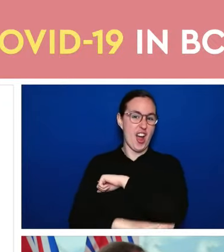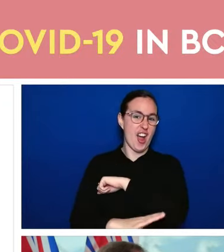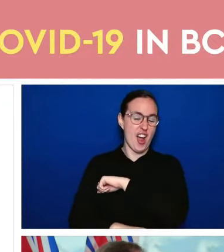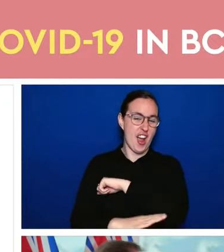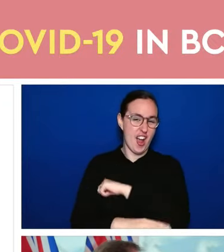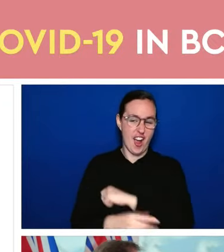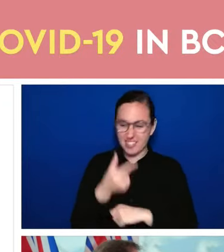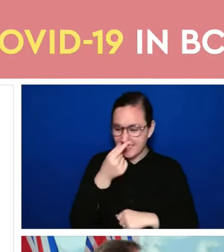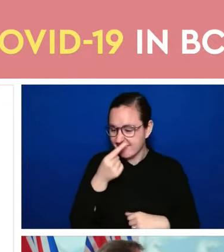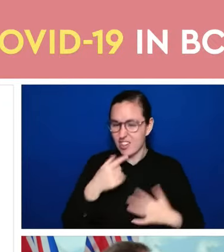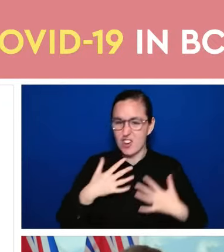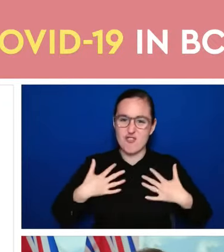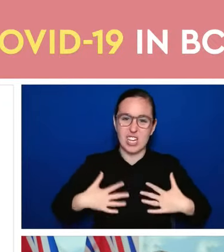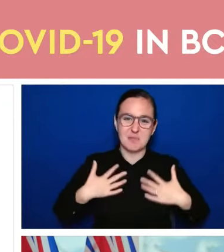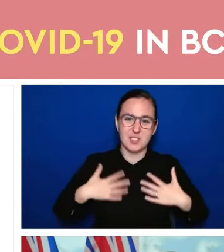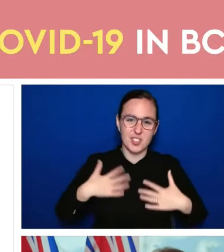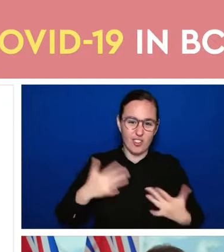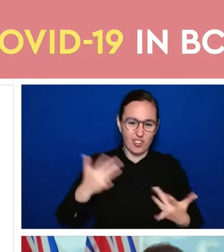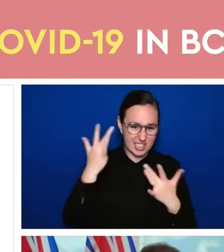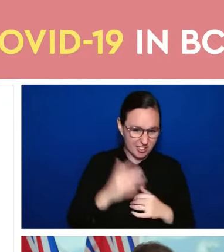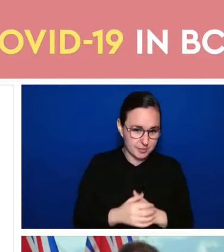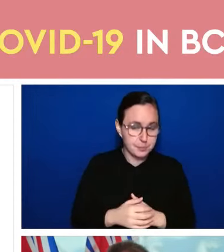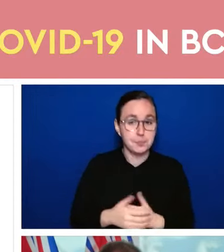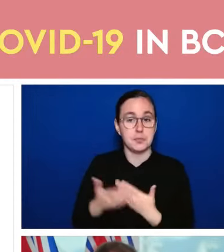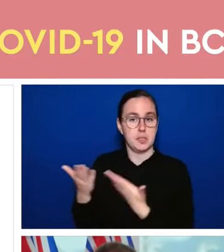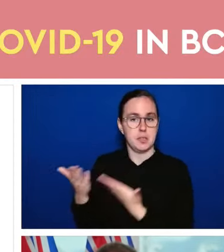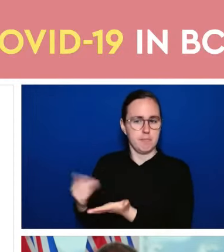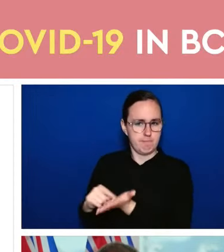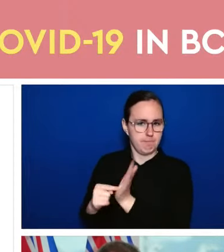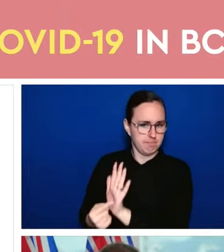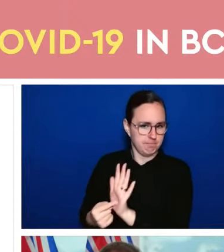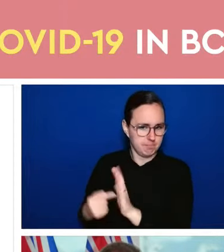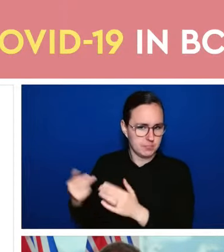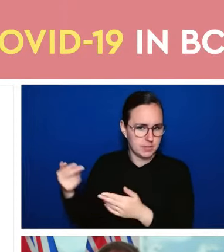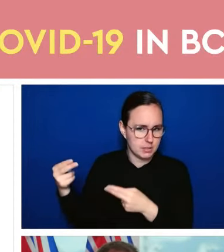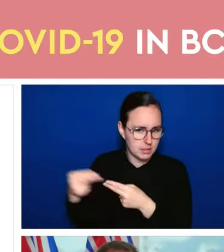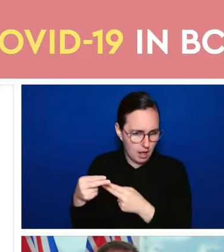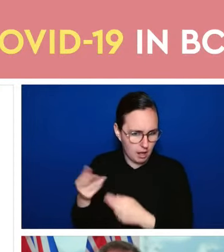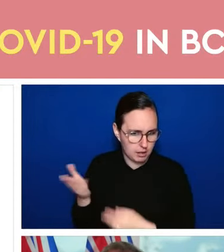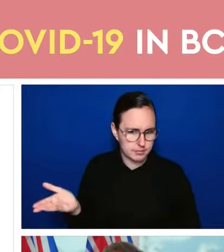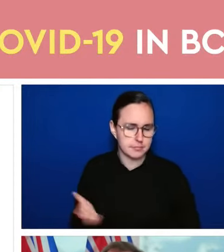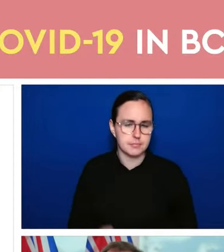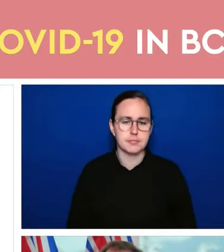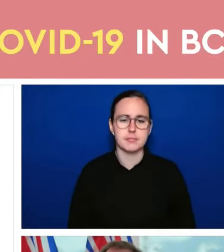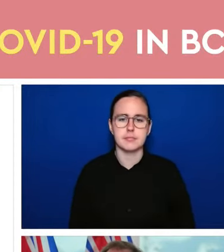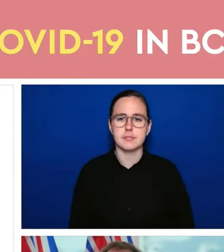go to the next line. In a general sense- and we talk about